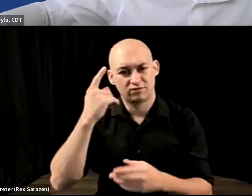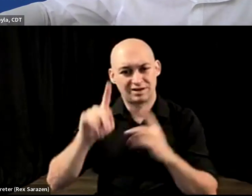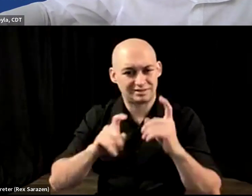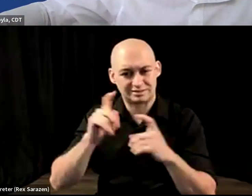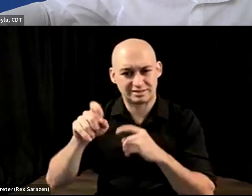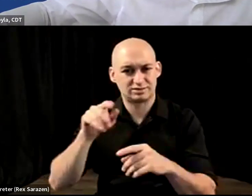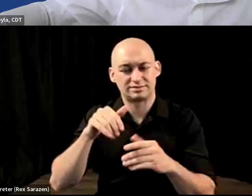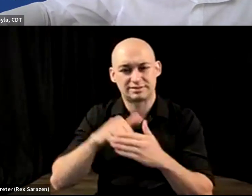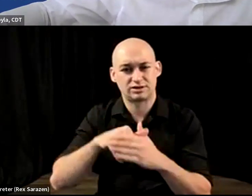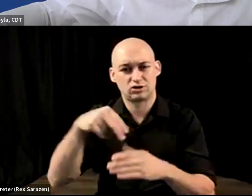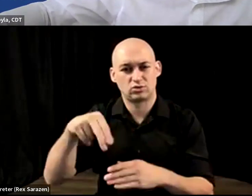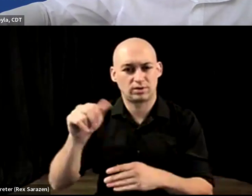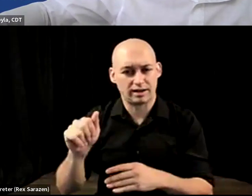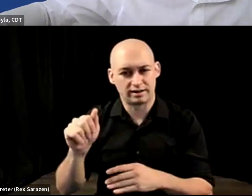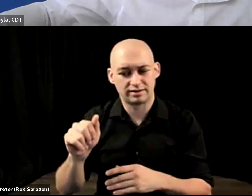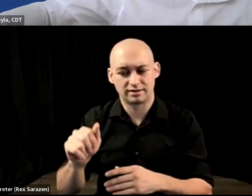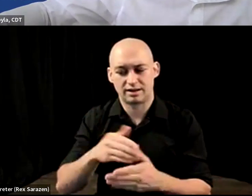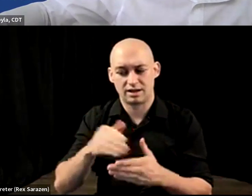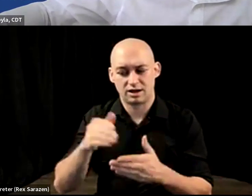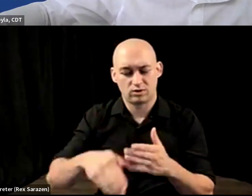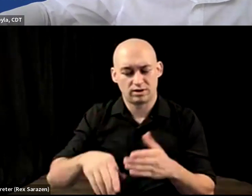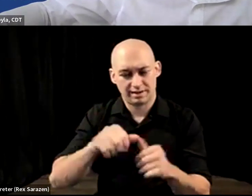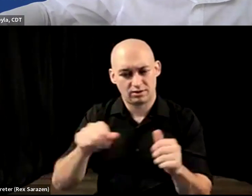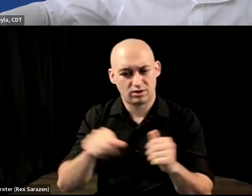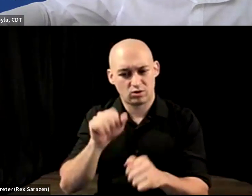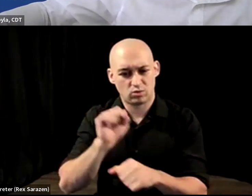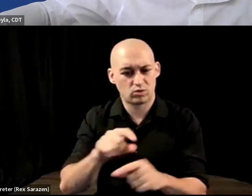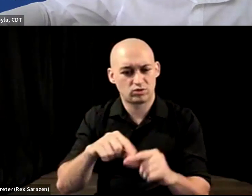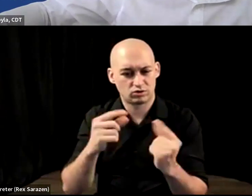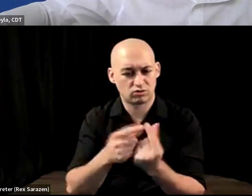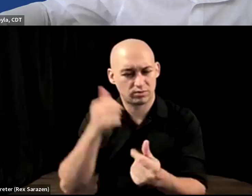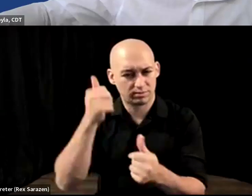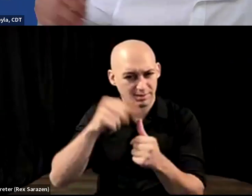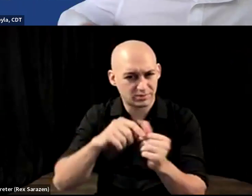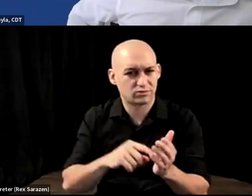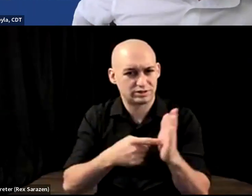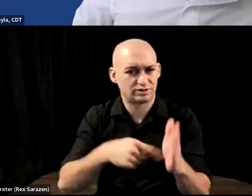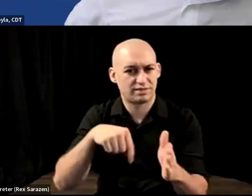Andrew. The outcome area working group if you remember originally this past planning process, we